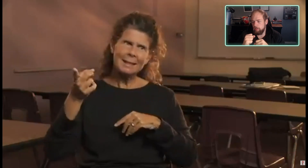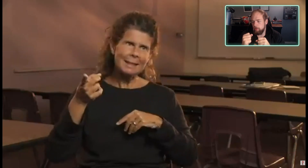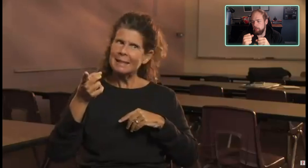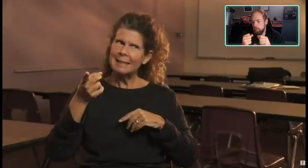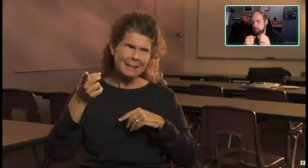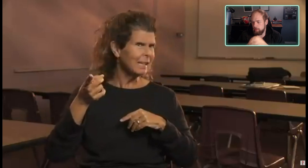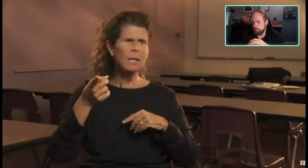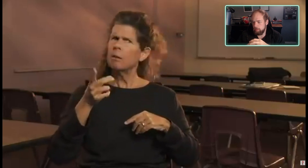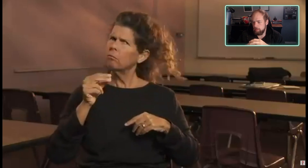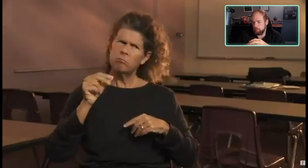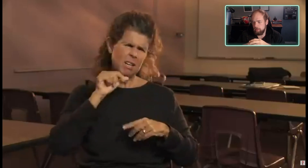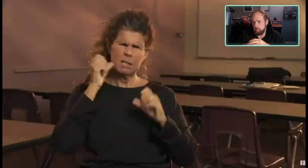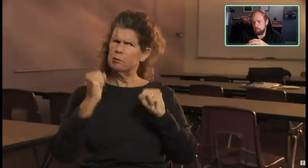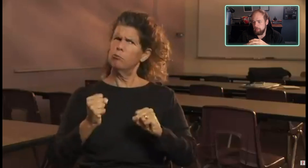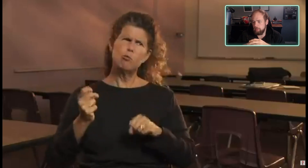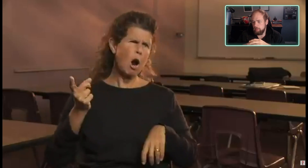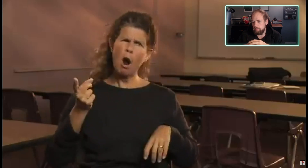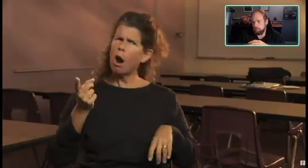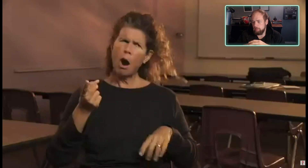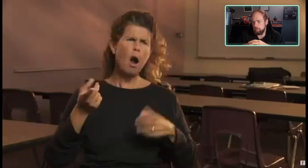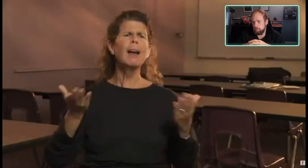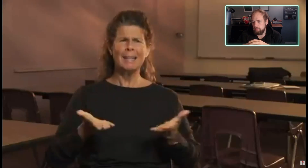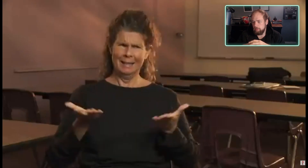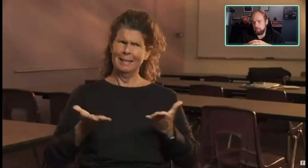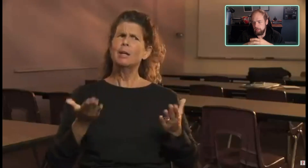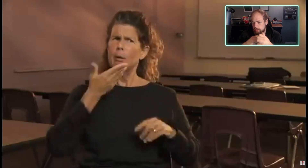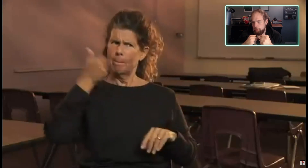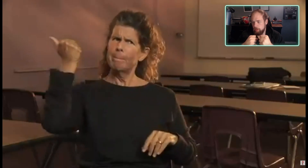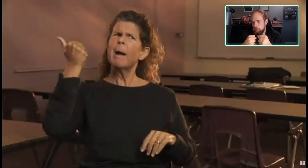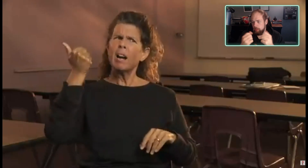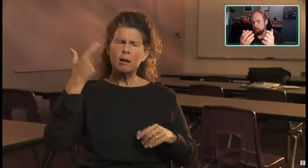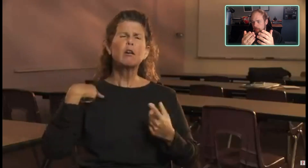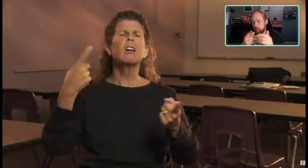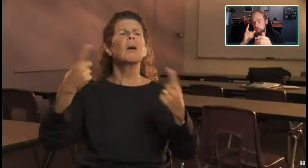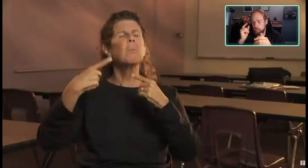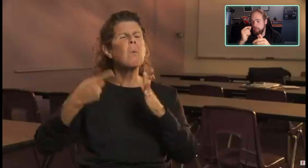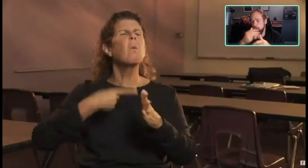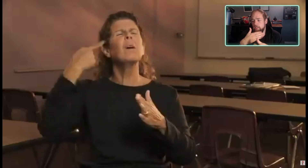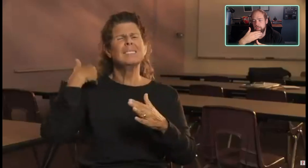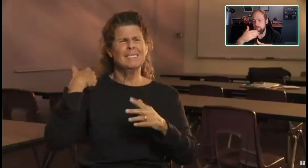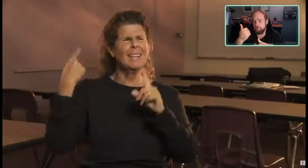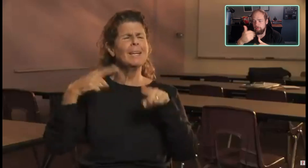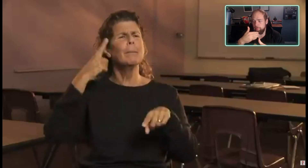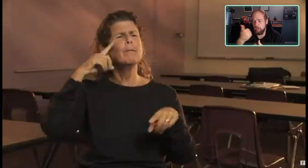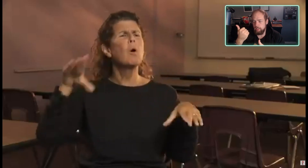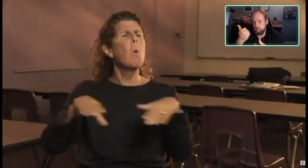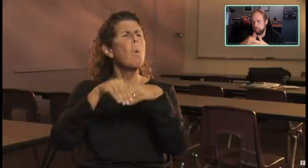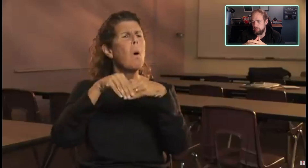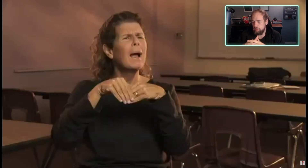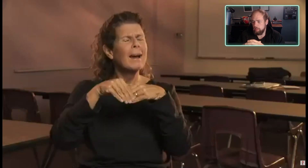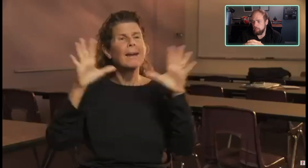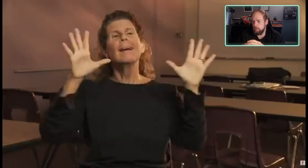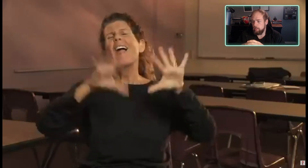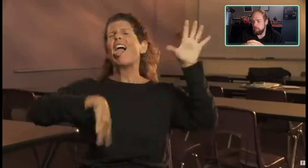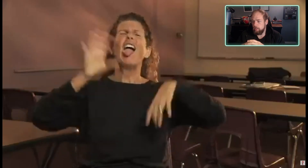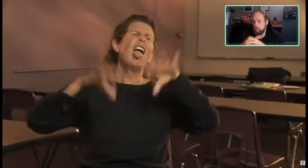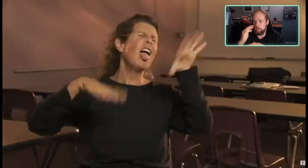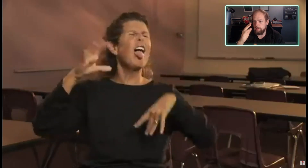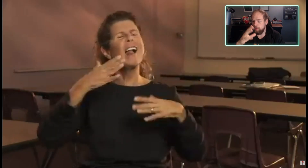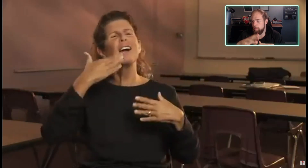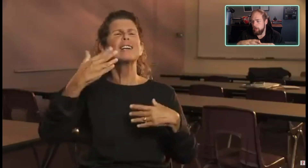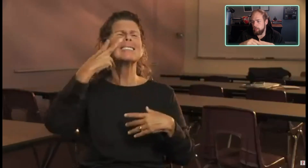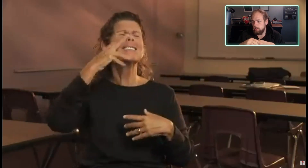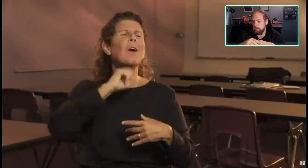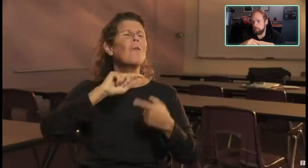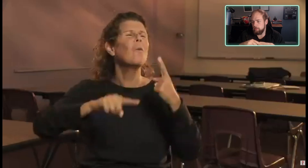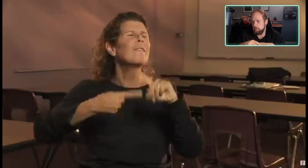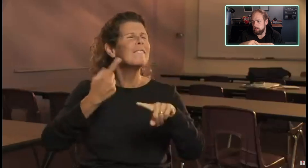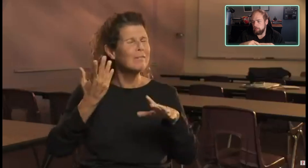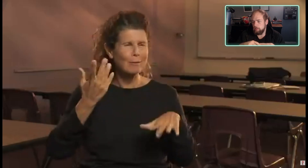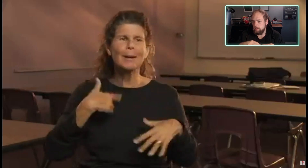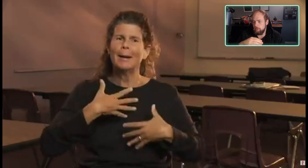Community not strong here in gal is best you know for a wedding